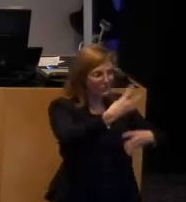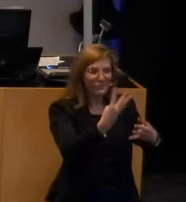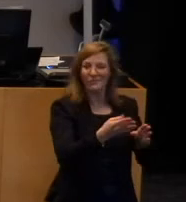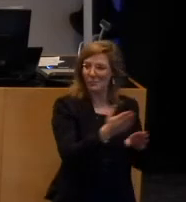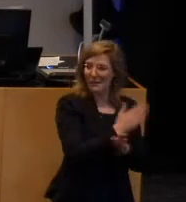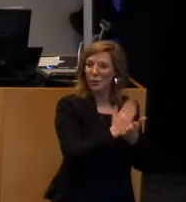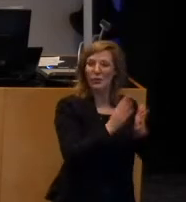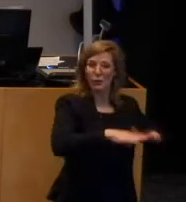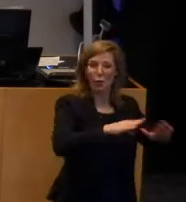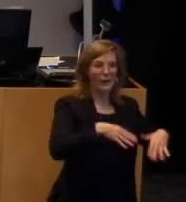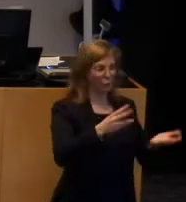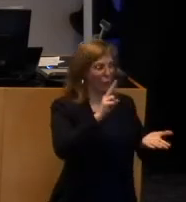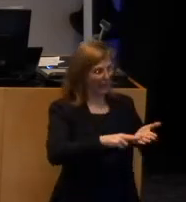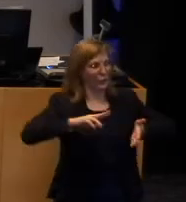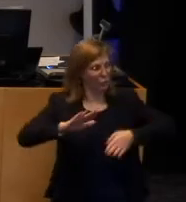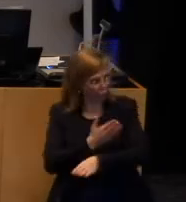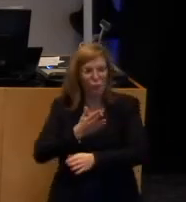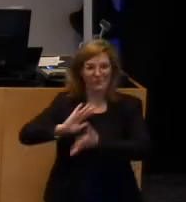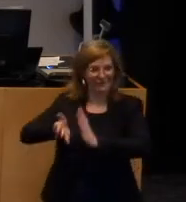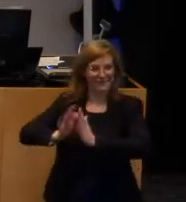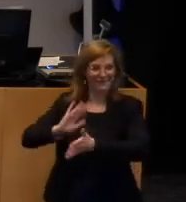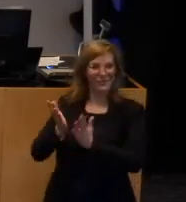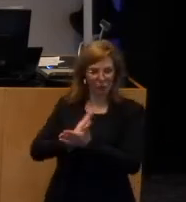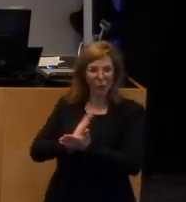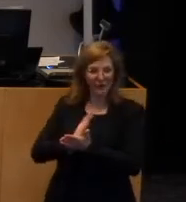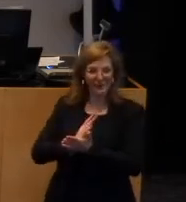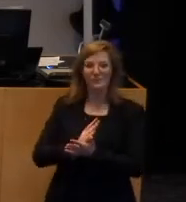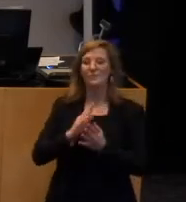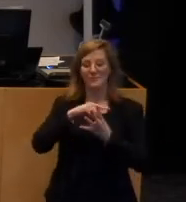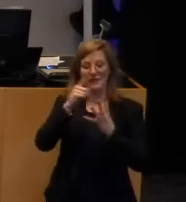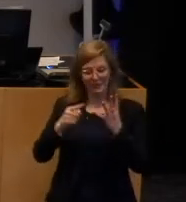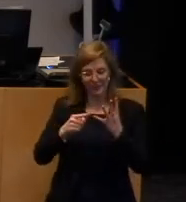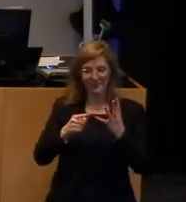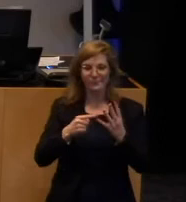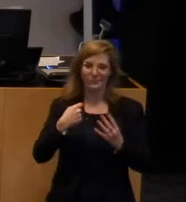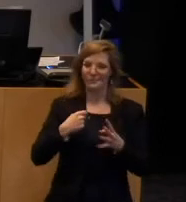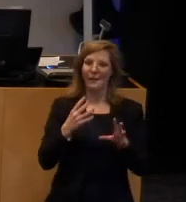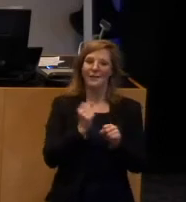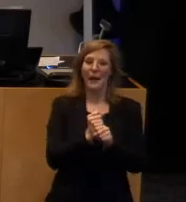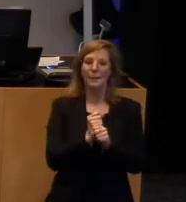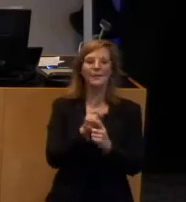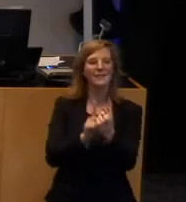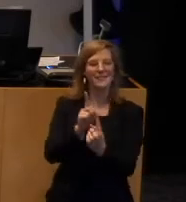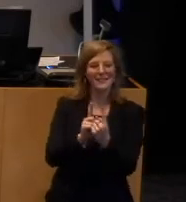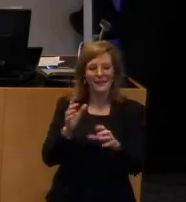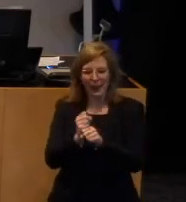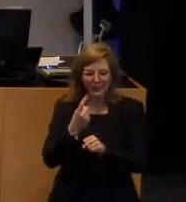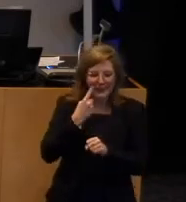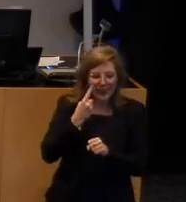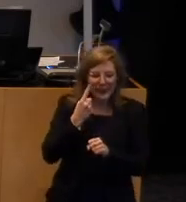And then the interpreter and myself would have a retrospective interview where we shortly discussed how the interpretation went.